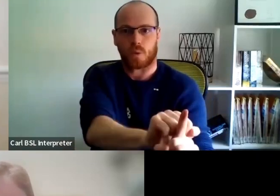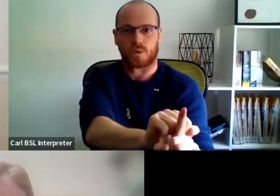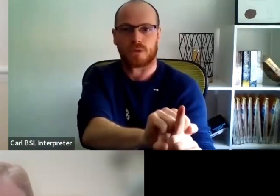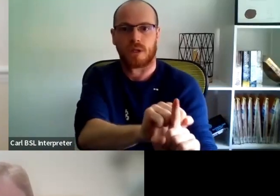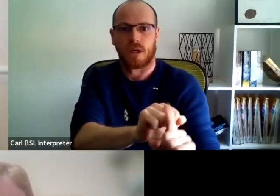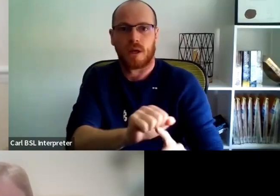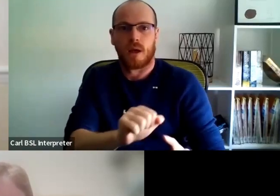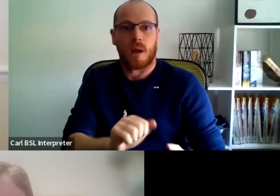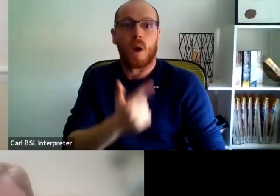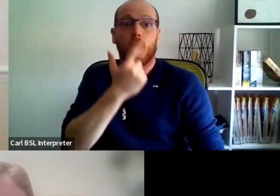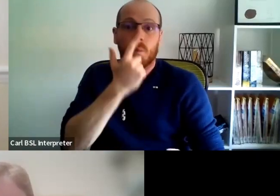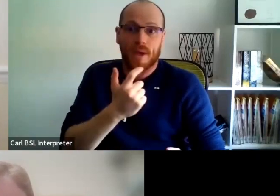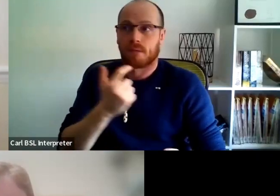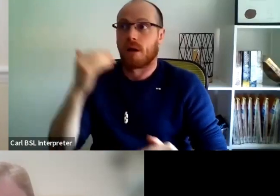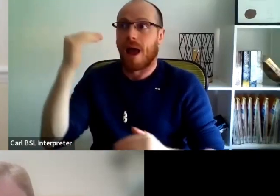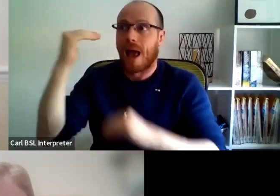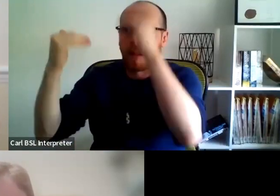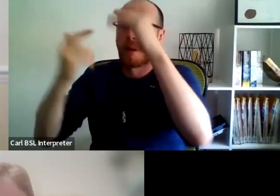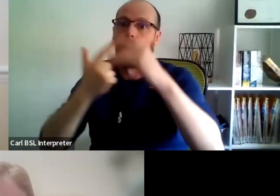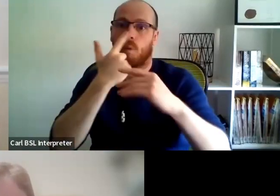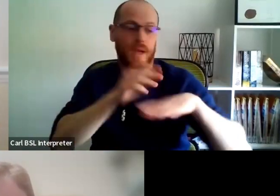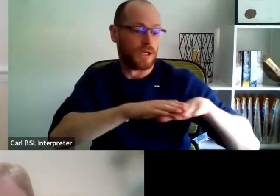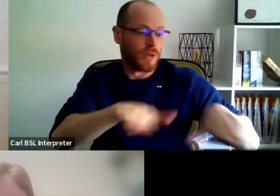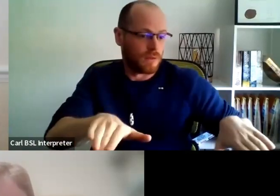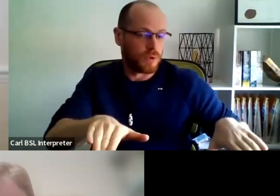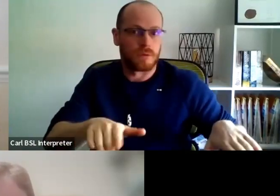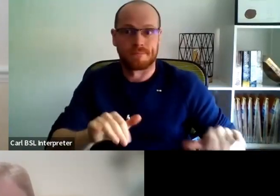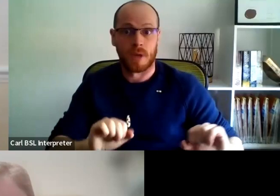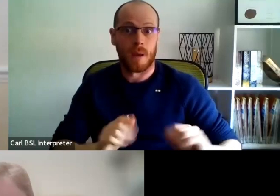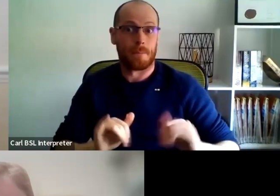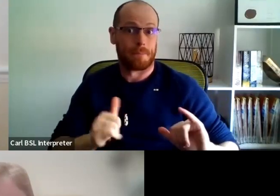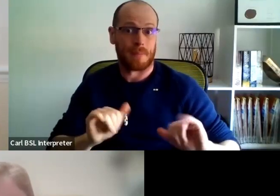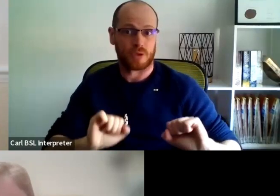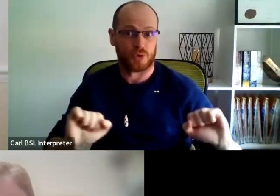not be diagnosed, so then therefore, you know, they're, you know, ensuring that they're also